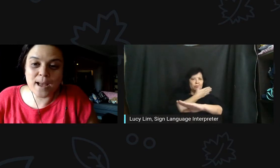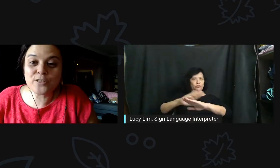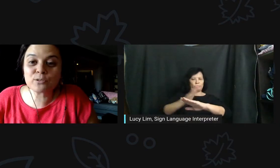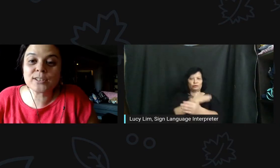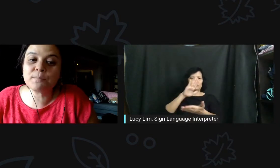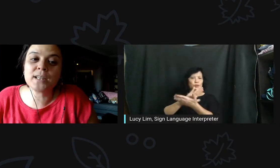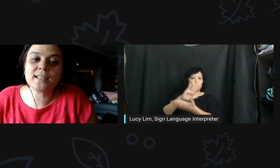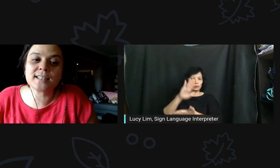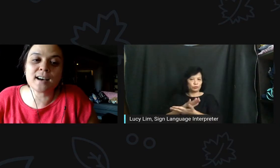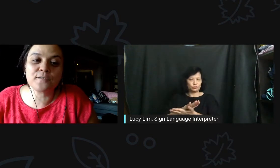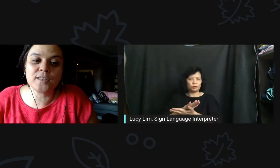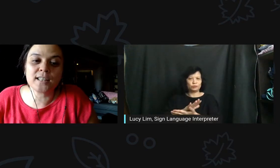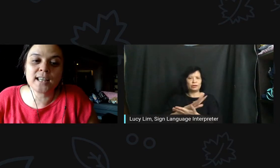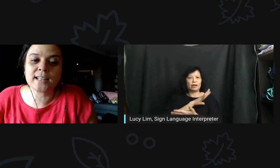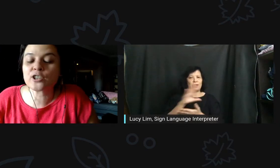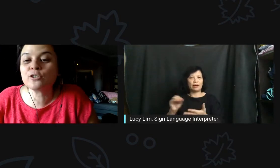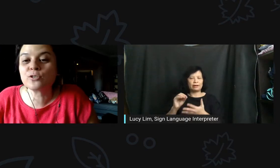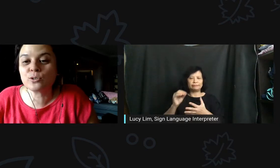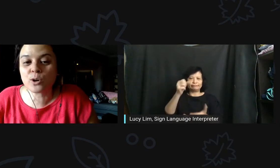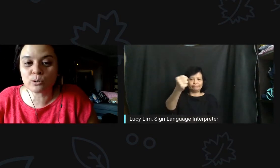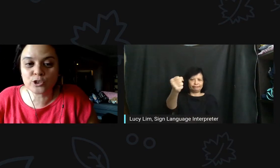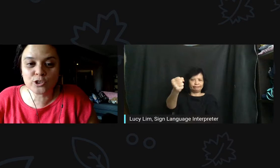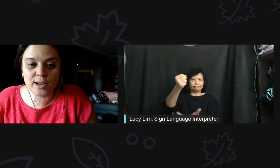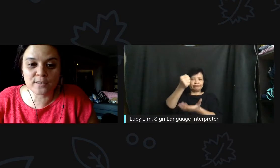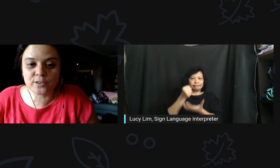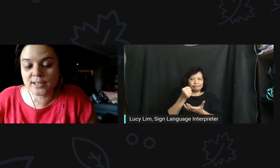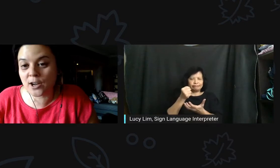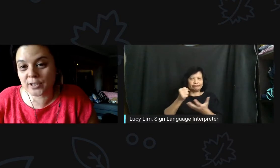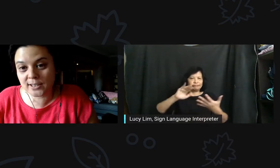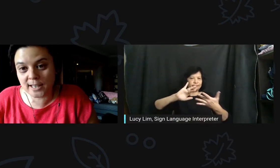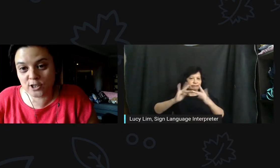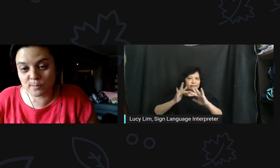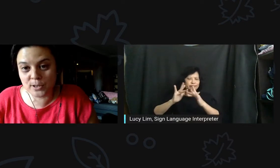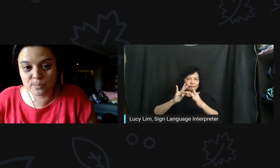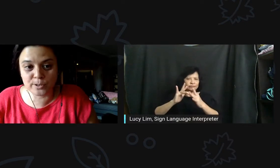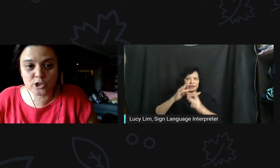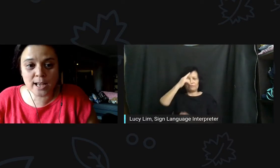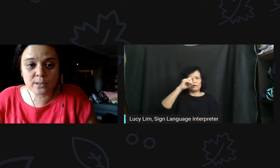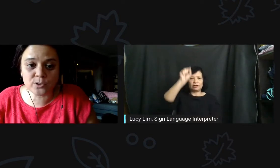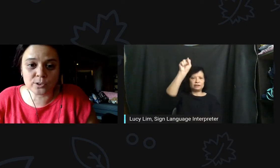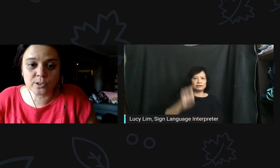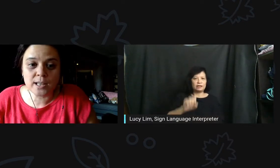And the recipient of the Connections through Culture grant for Southeast Asia by the British Council.